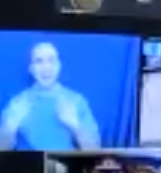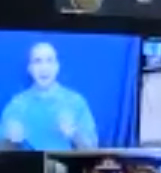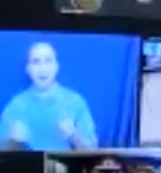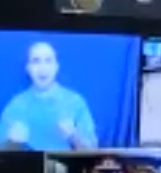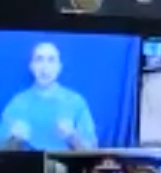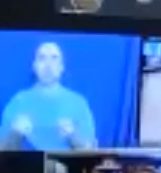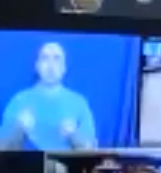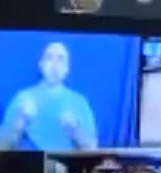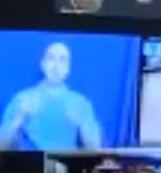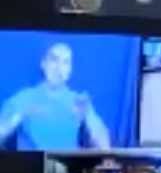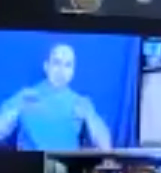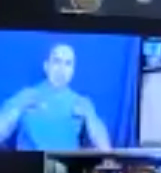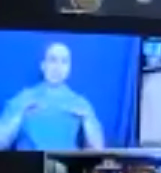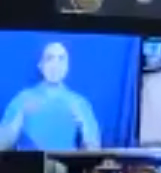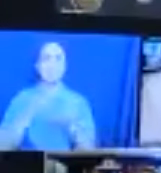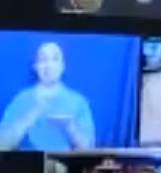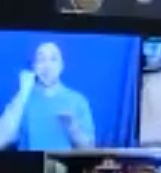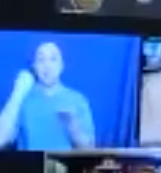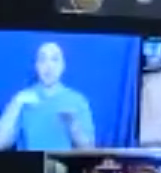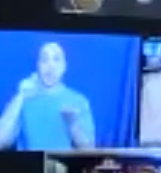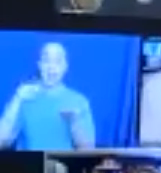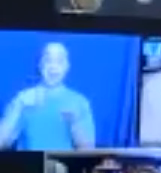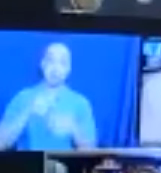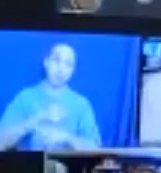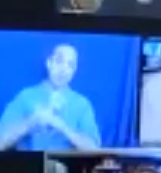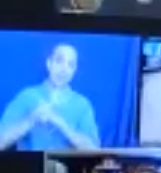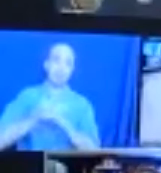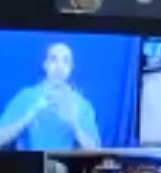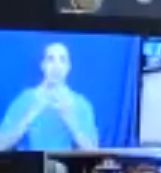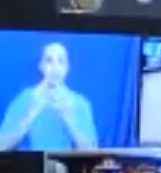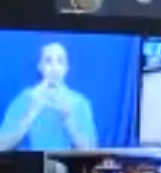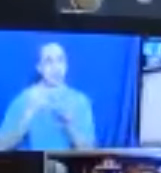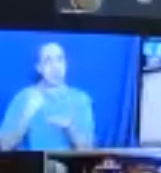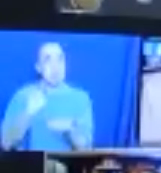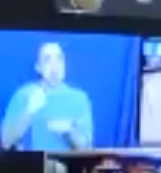AND IF I DO HAVE TO DEFEND MY FAMILY, I HAVE A BETTER CHANCE.